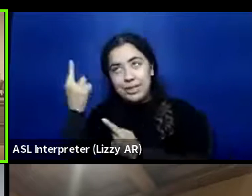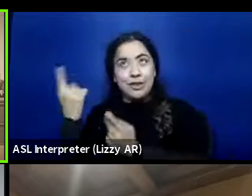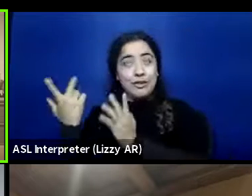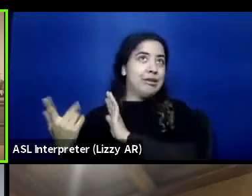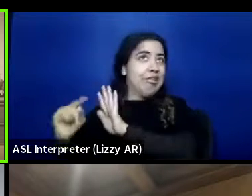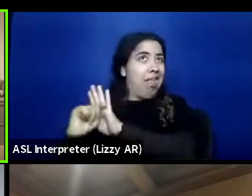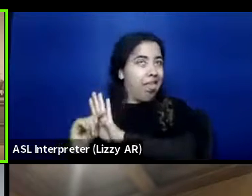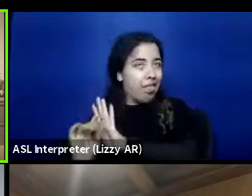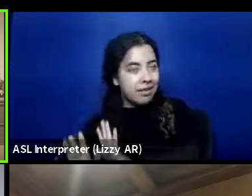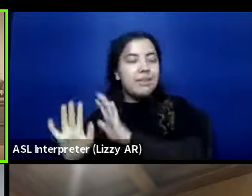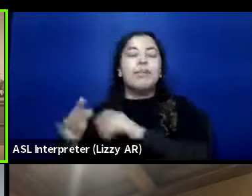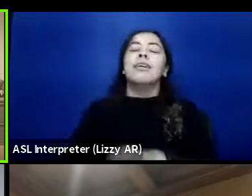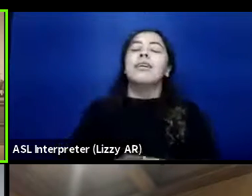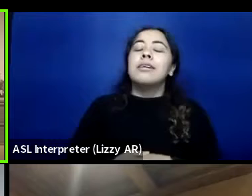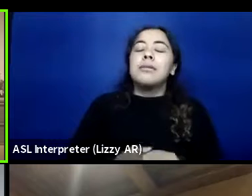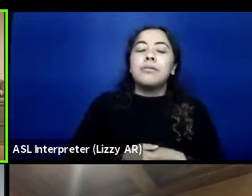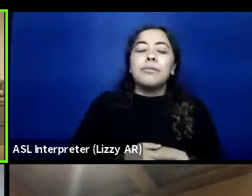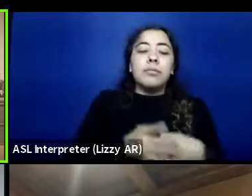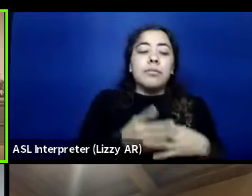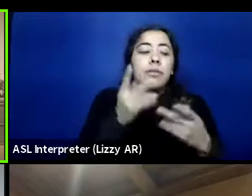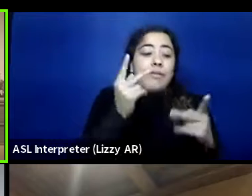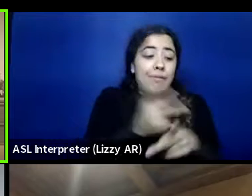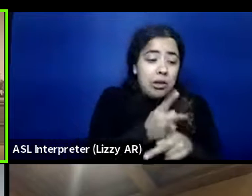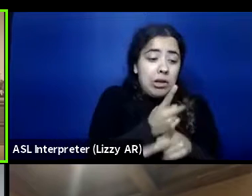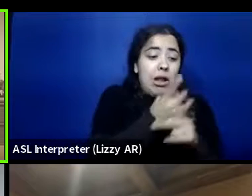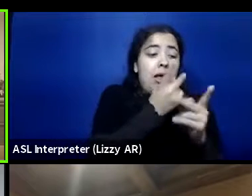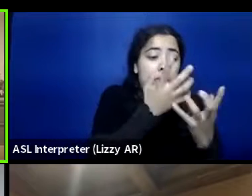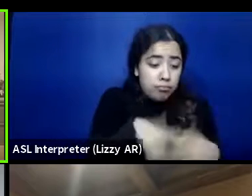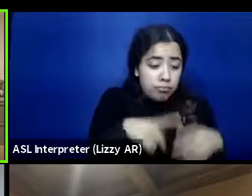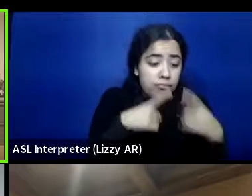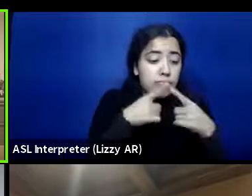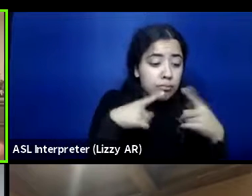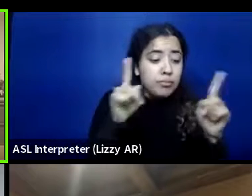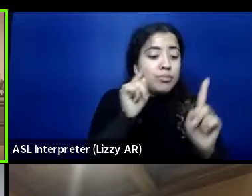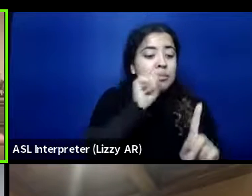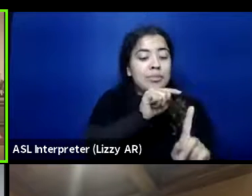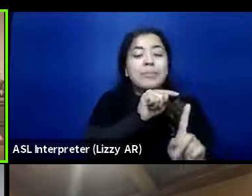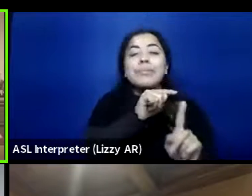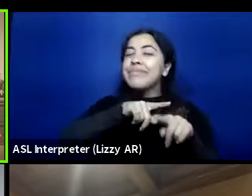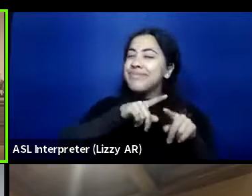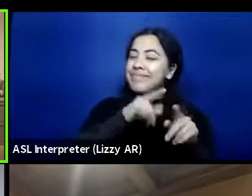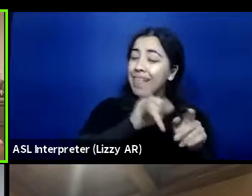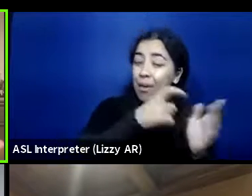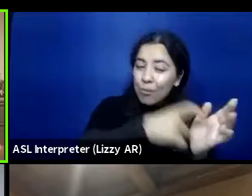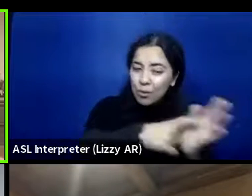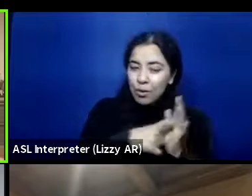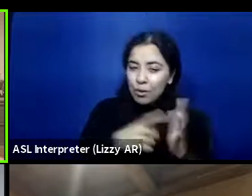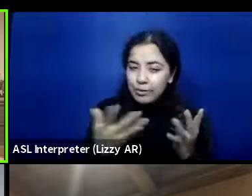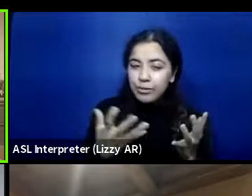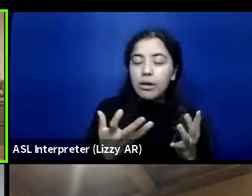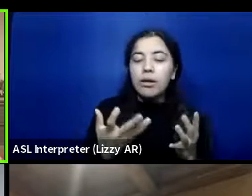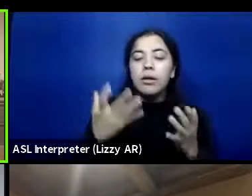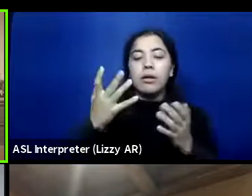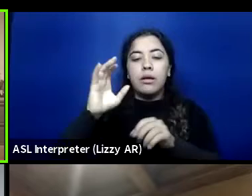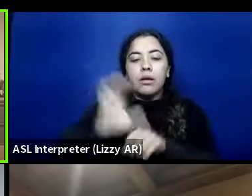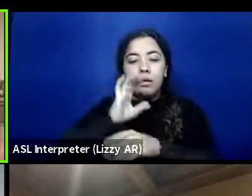the success of that configuration requires that the servers deliver to a browser that,